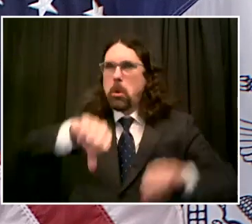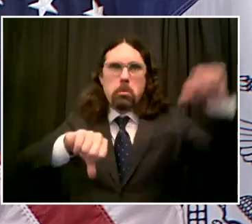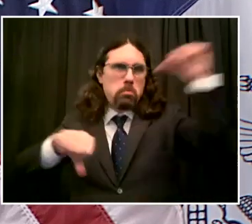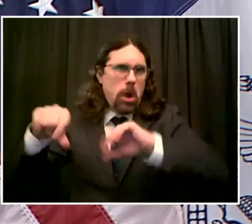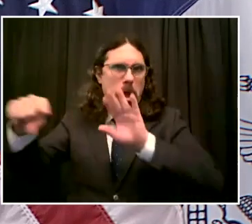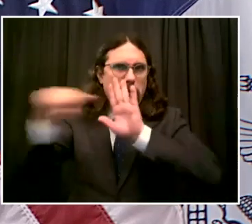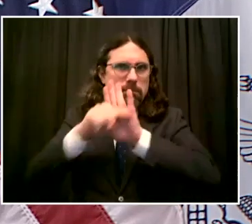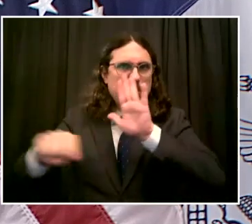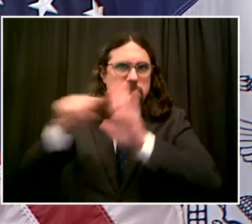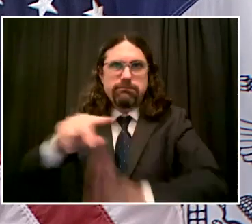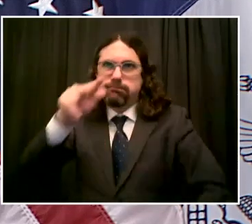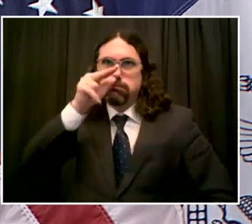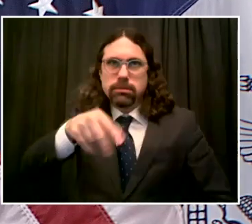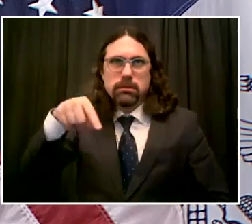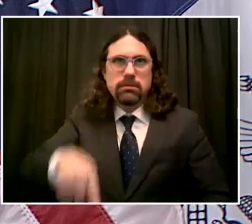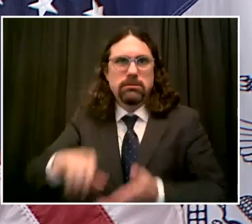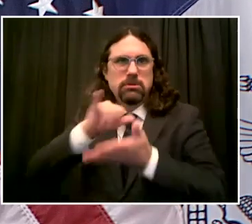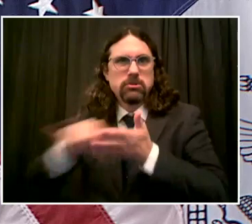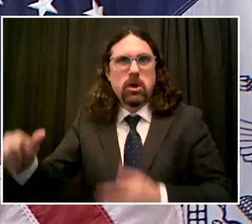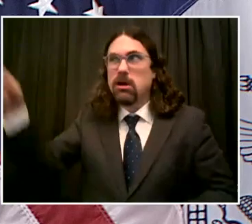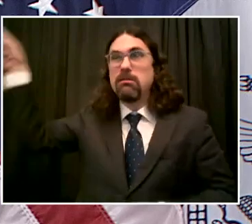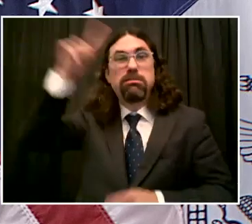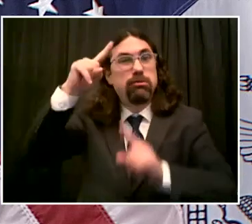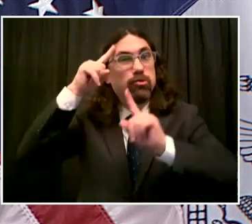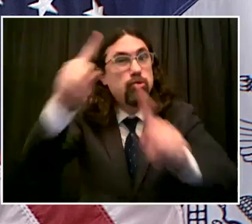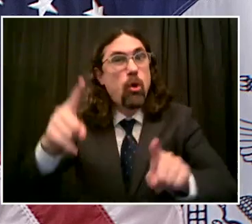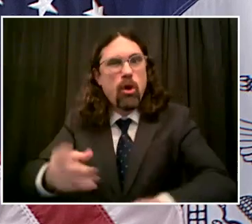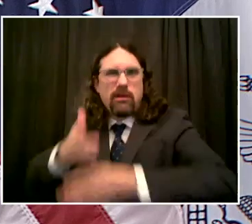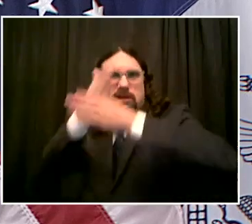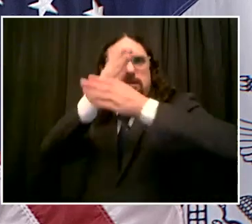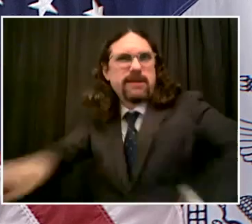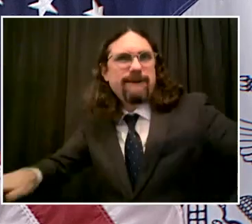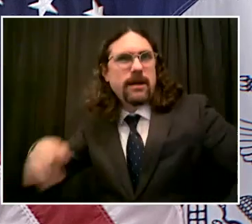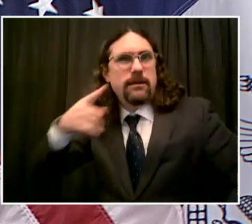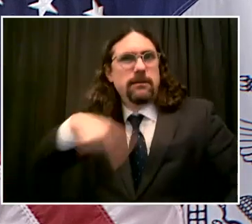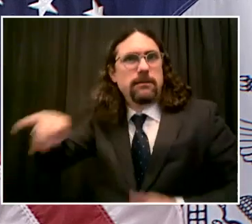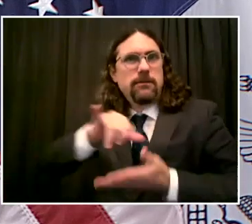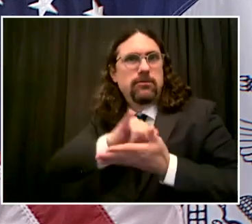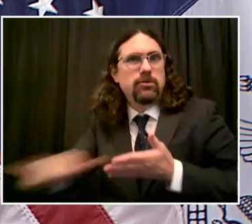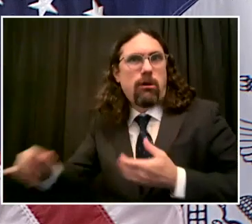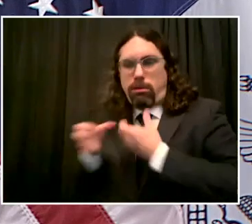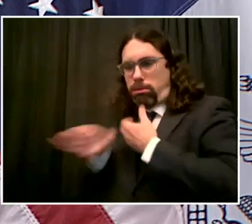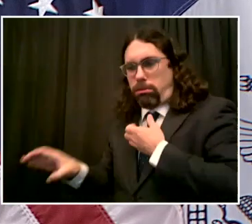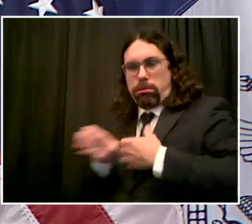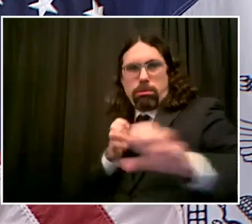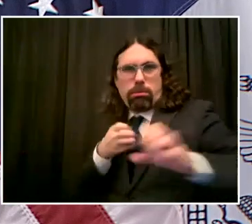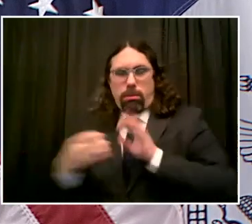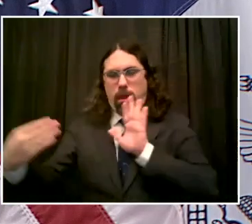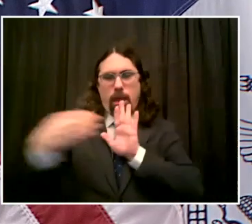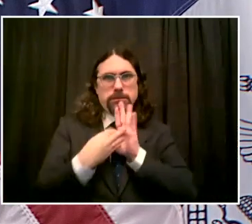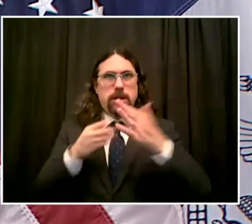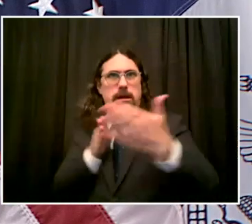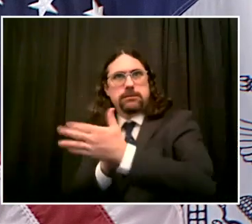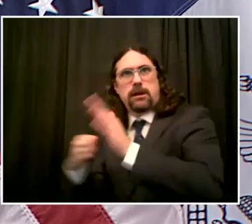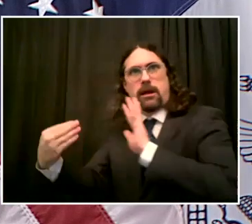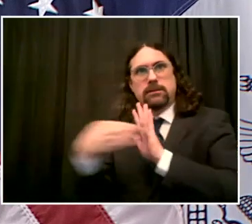ABOUT THE INTEREST OF NEW YORKERS. A LOT F OPEOPLE WILL TRY TO